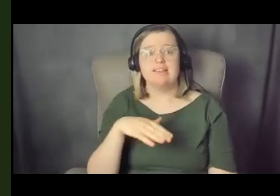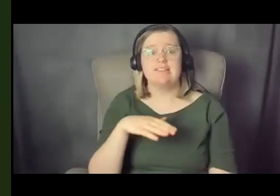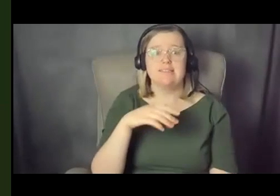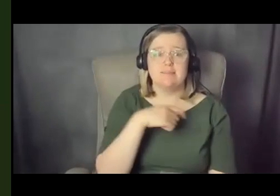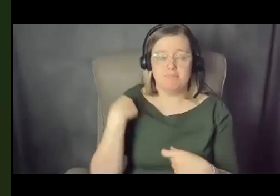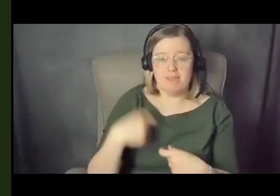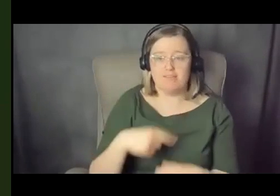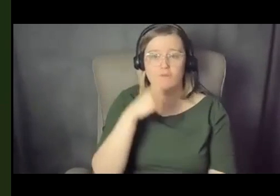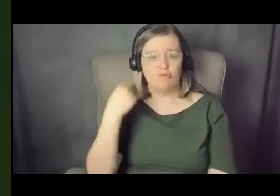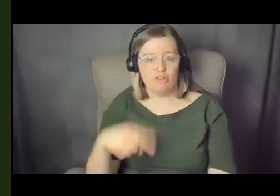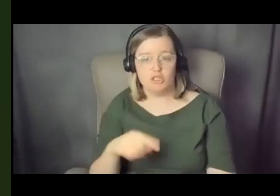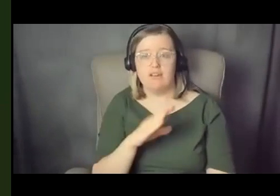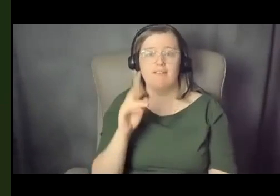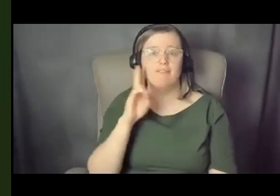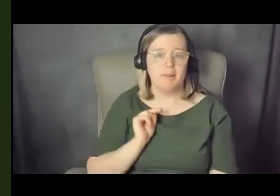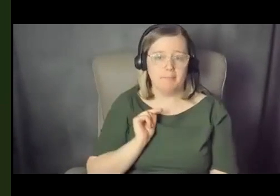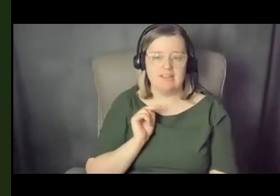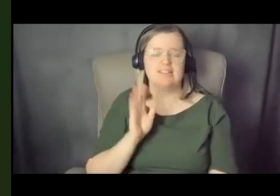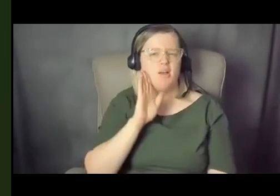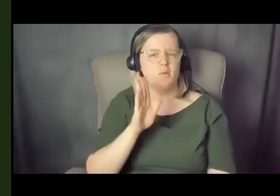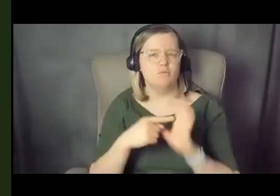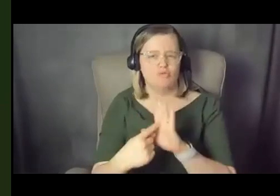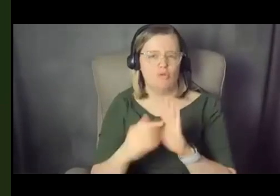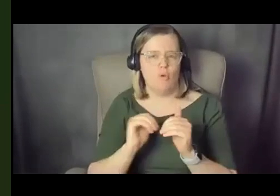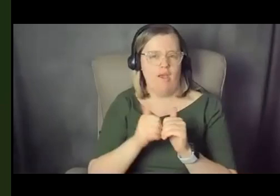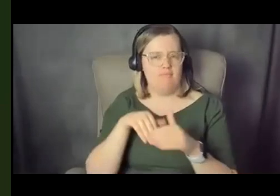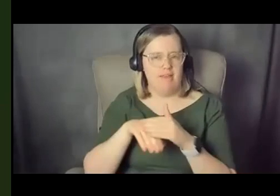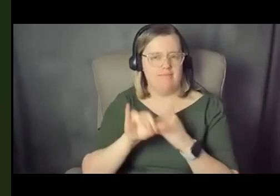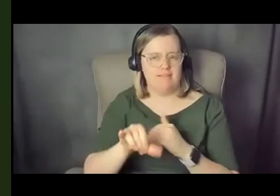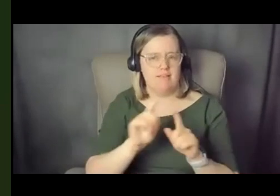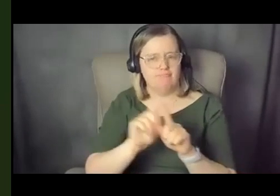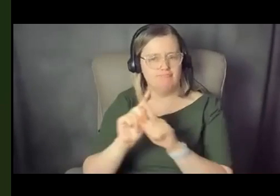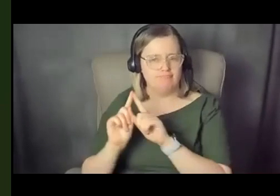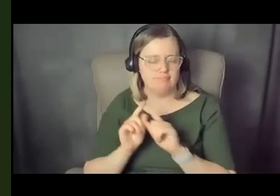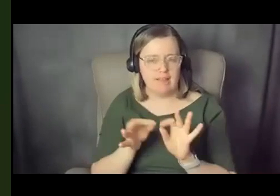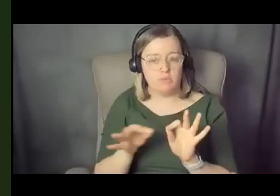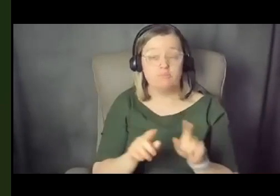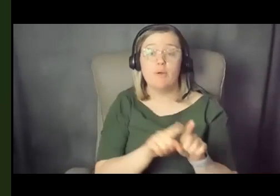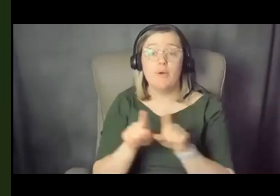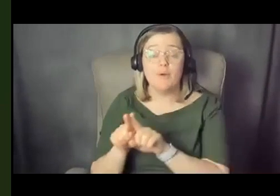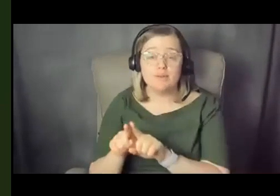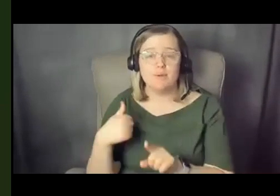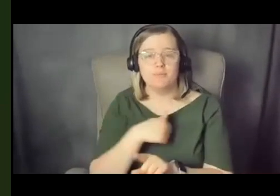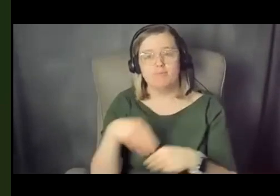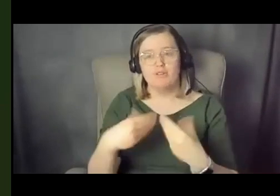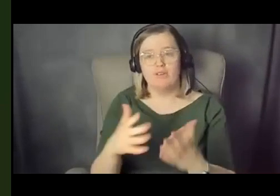and in a moment, I'll show you how to access those captions. We are also providing asl interpreters, we have two